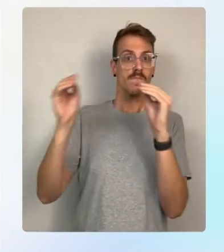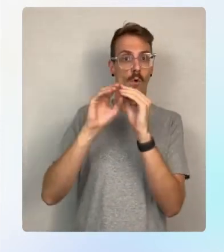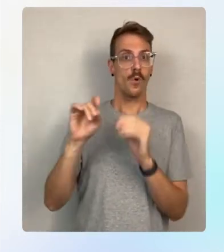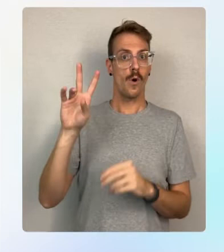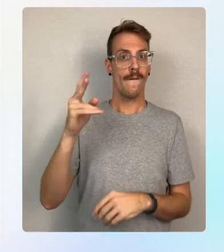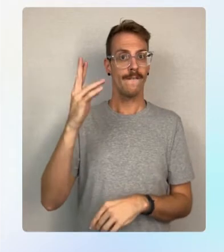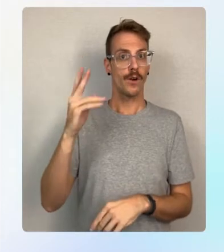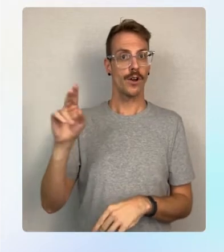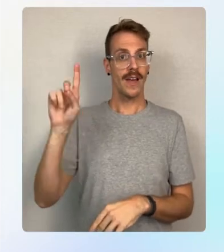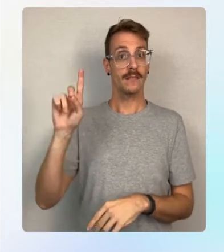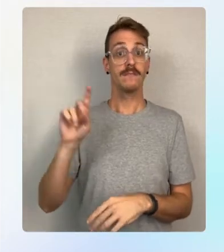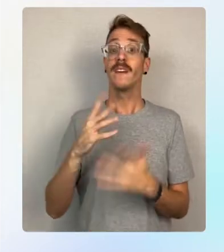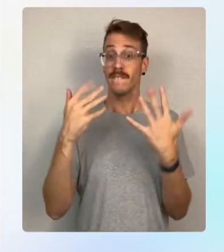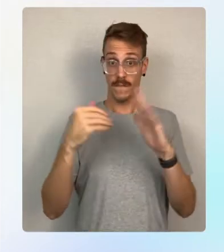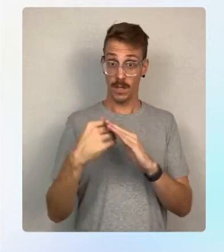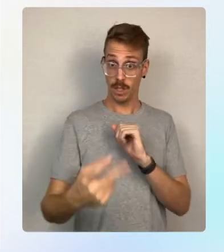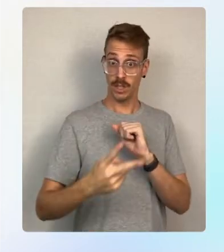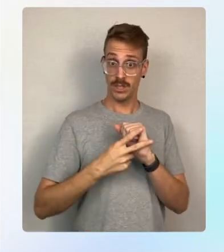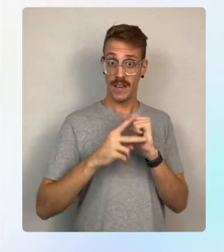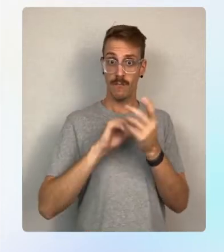Click save to save the configuration.